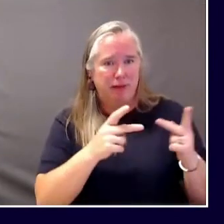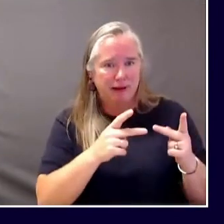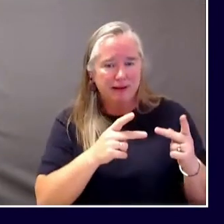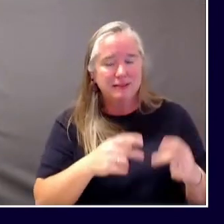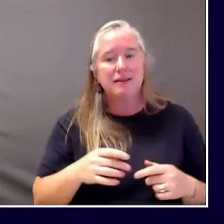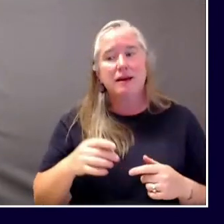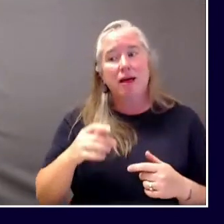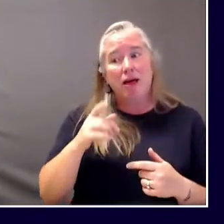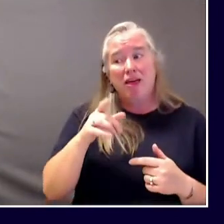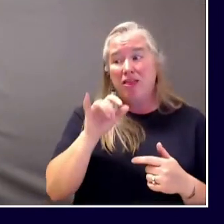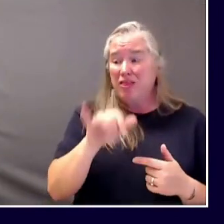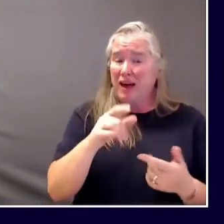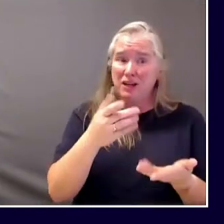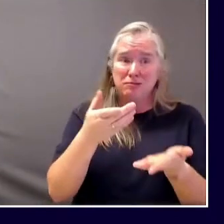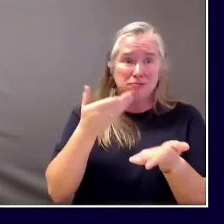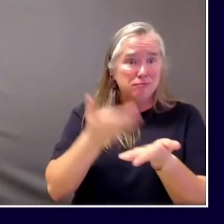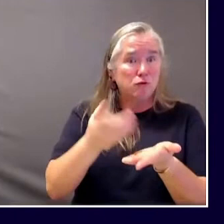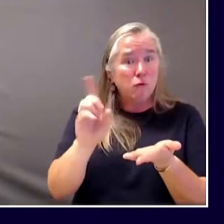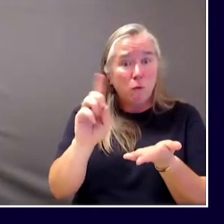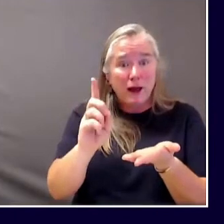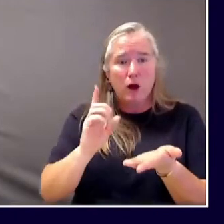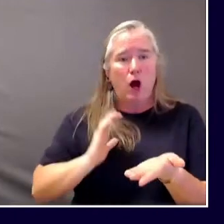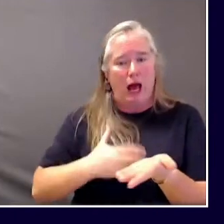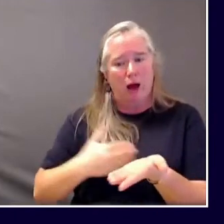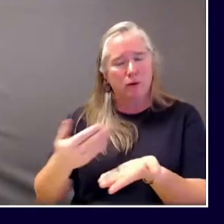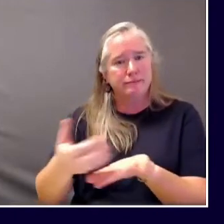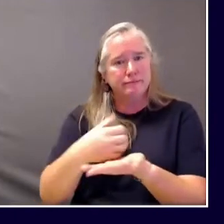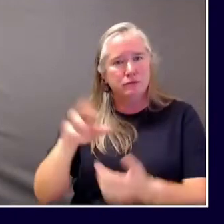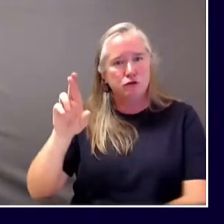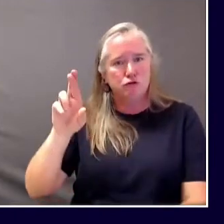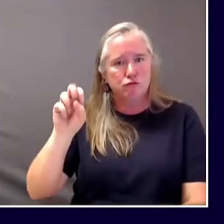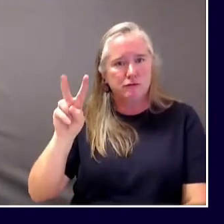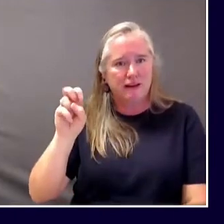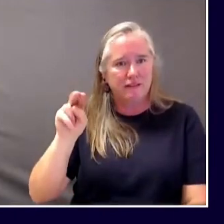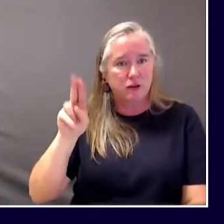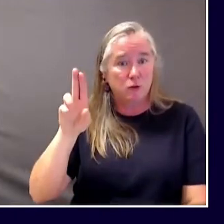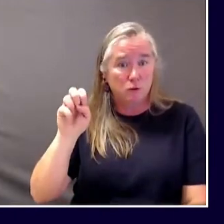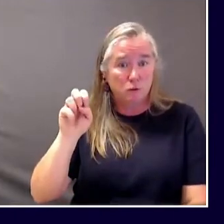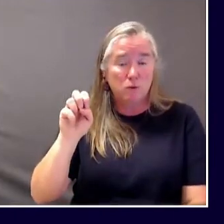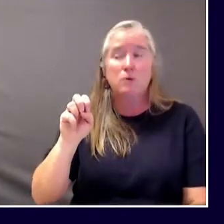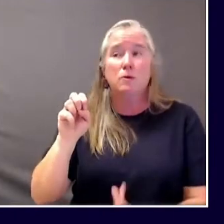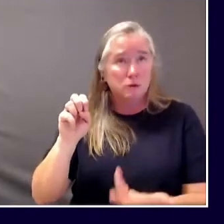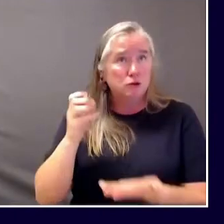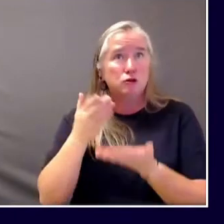both revenues in our ongoing